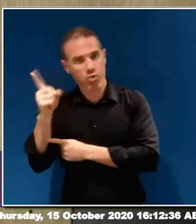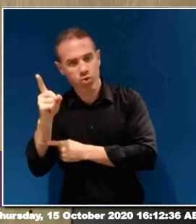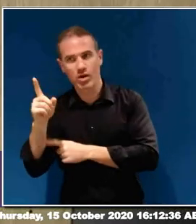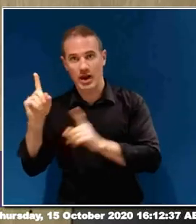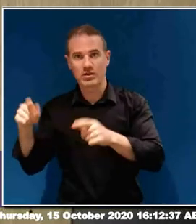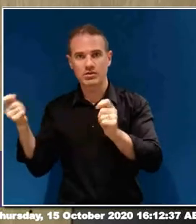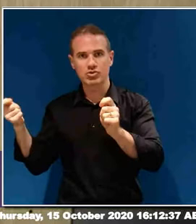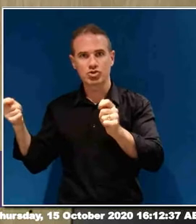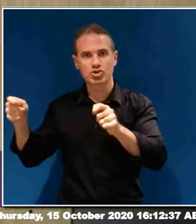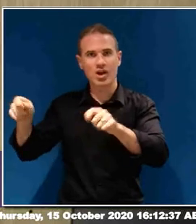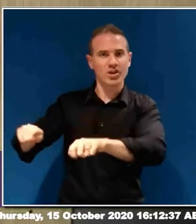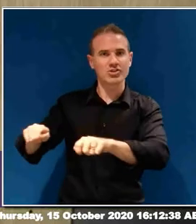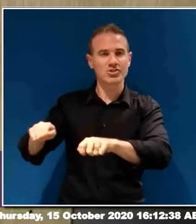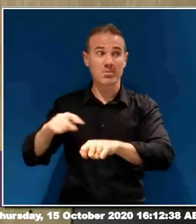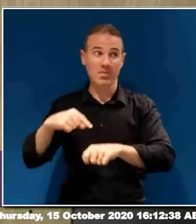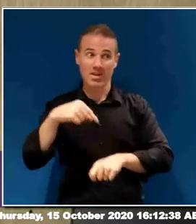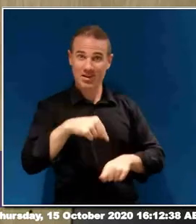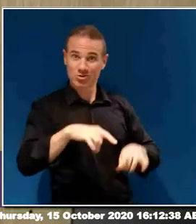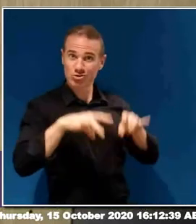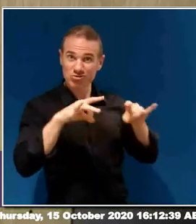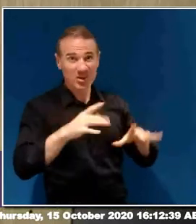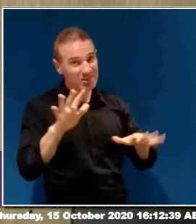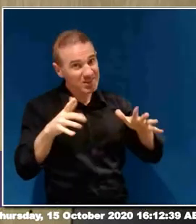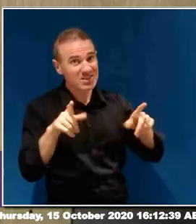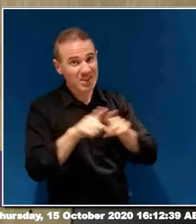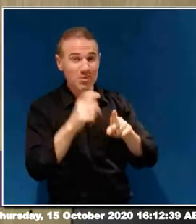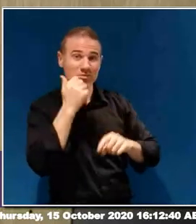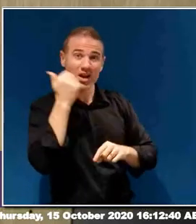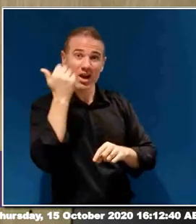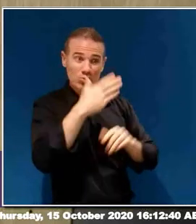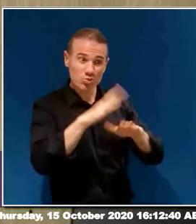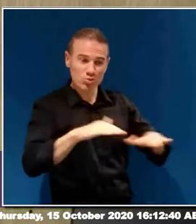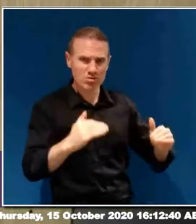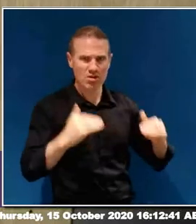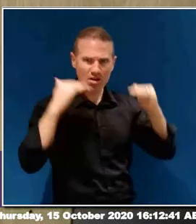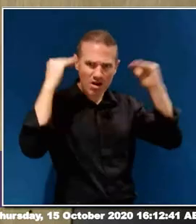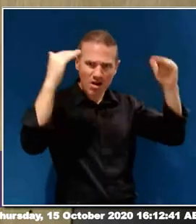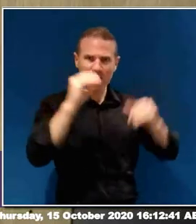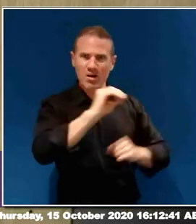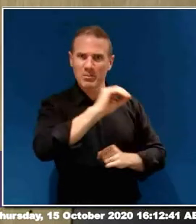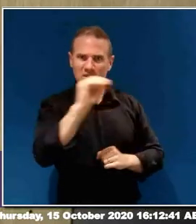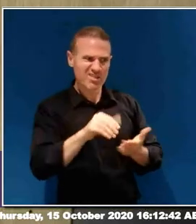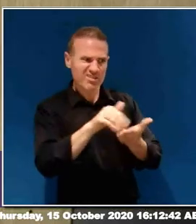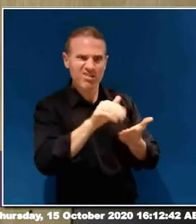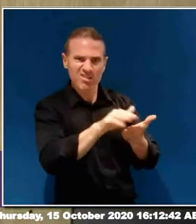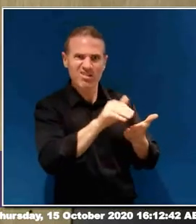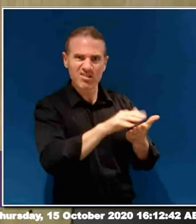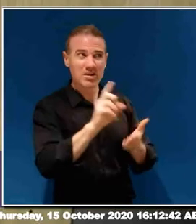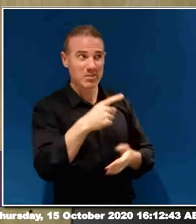So basically the dangers of a zero tolerance approach is that it doesn't